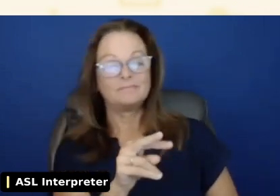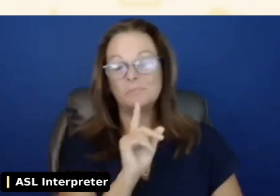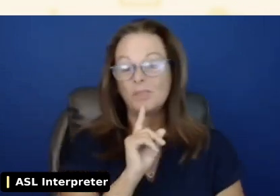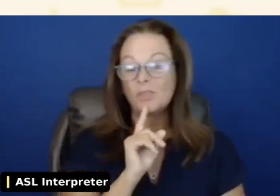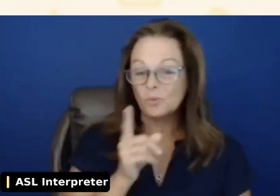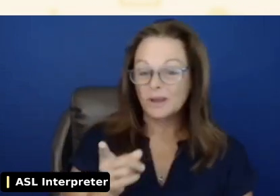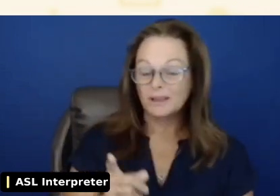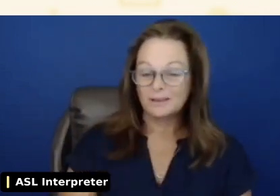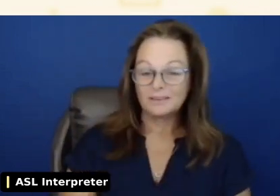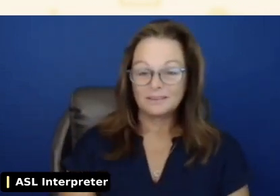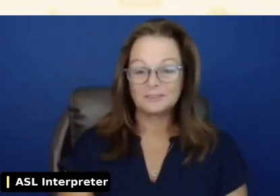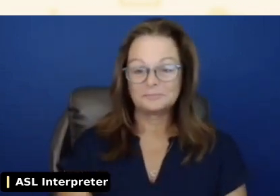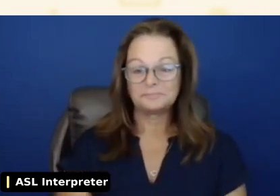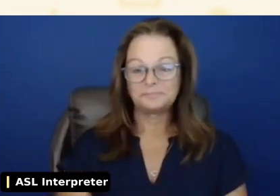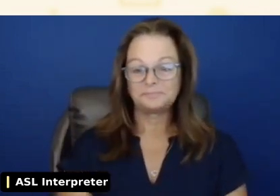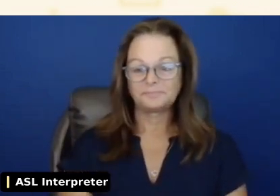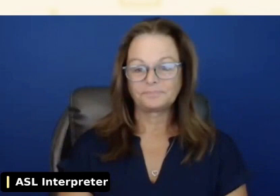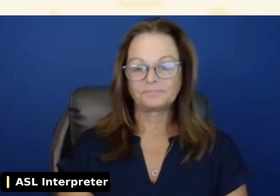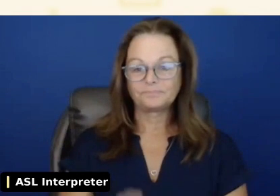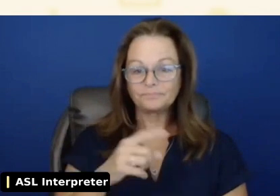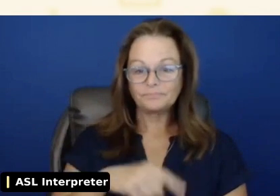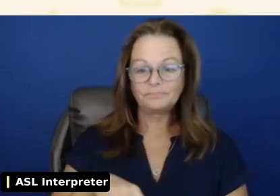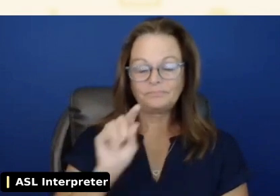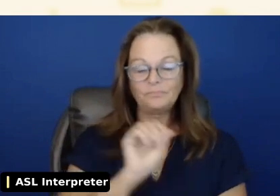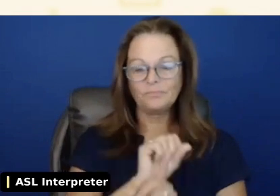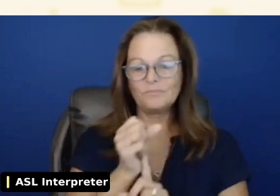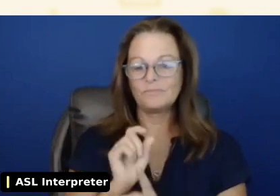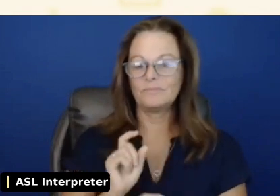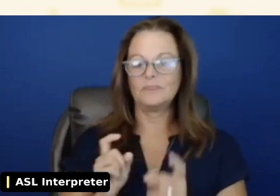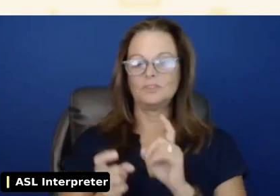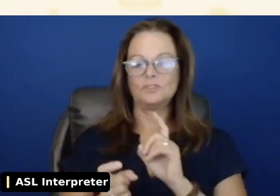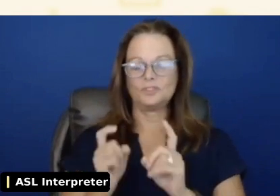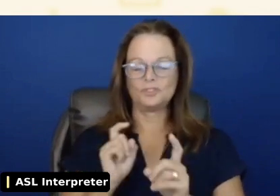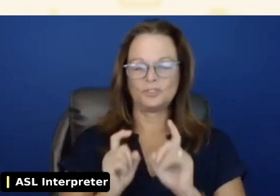And those conditions shape the lives and the experiences